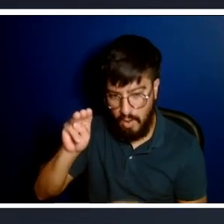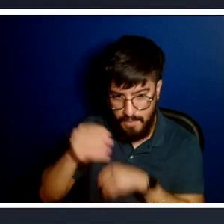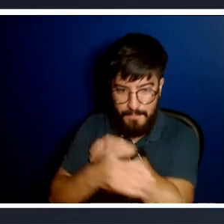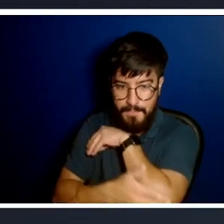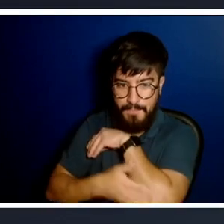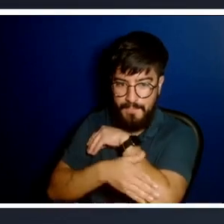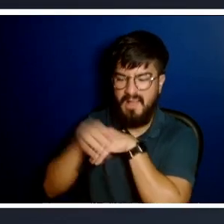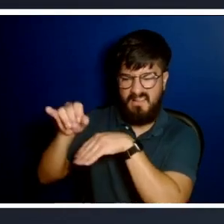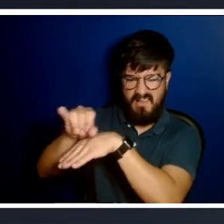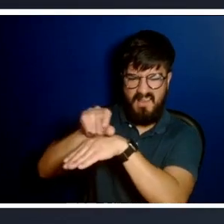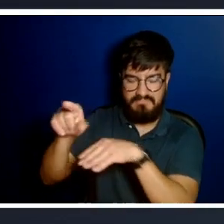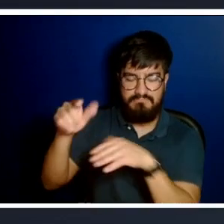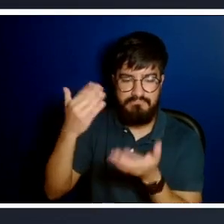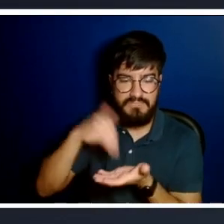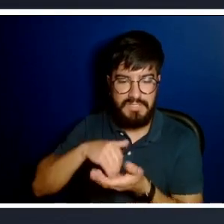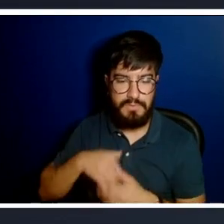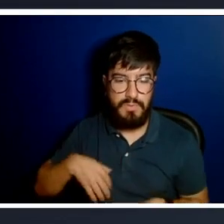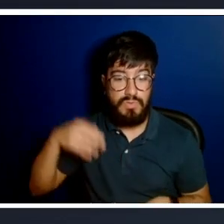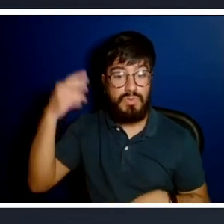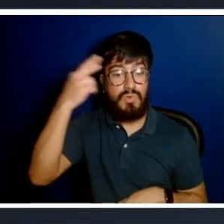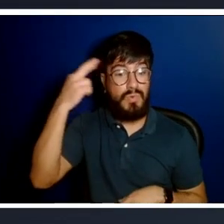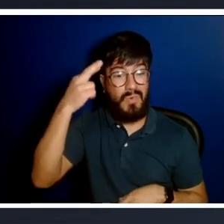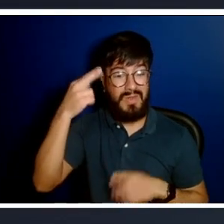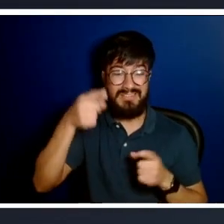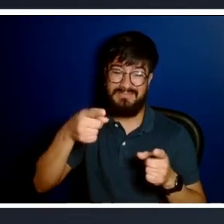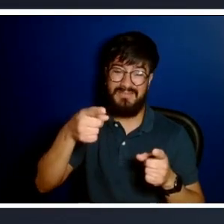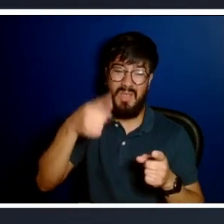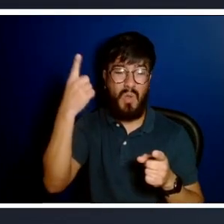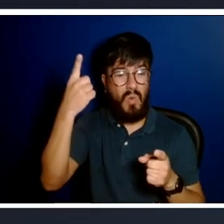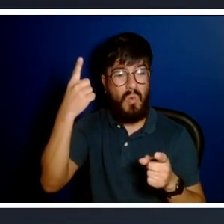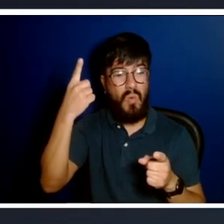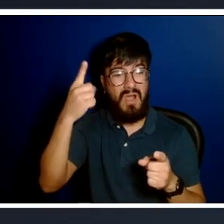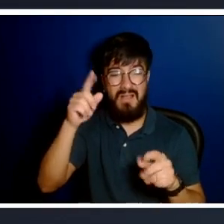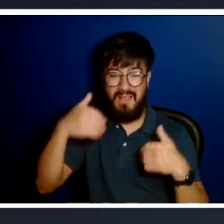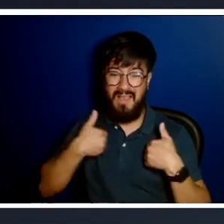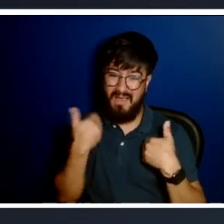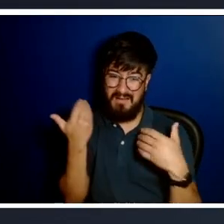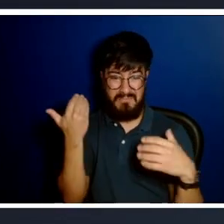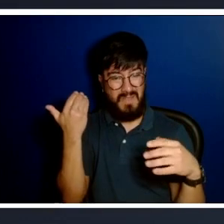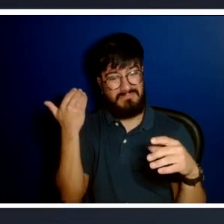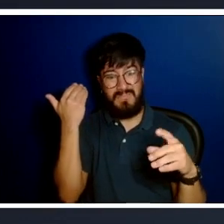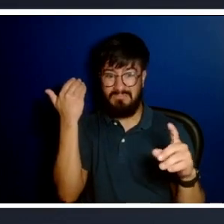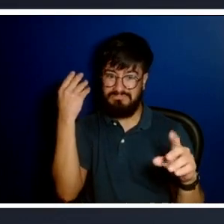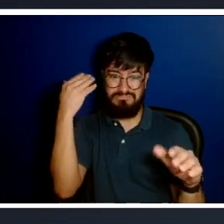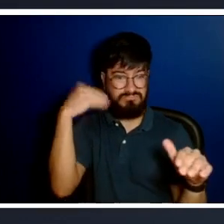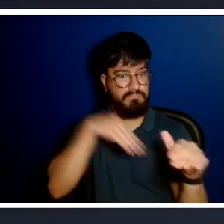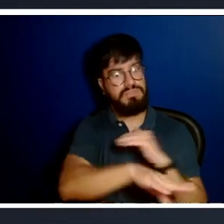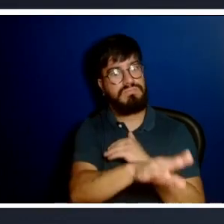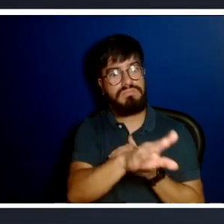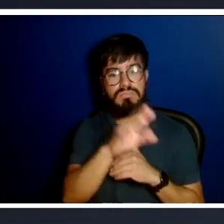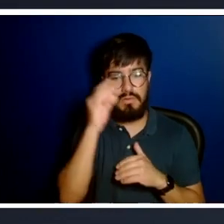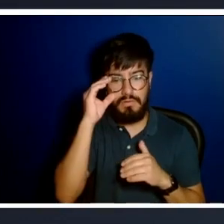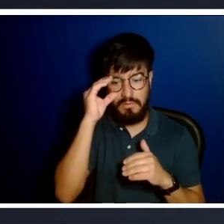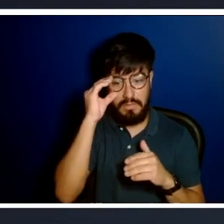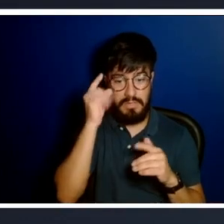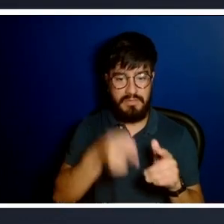invasive species. So, there was a brown tree skink that was taken on military ships after World War